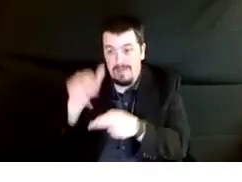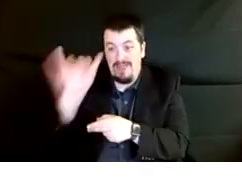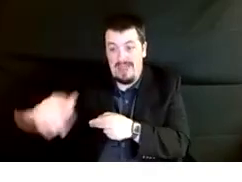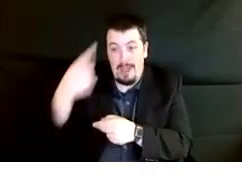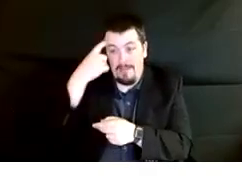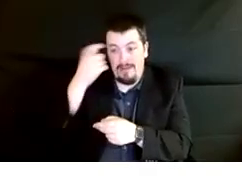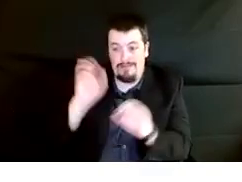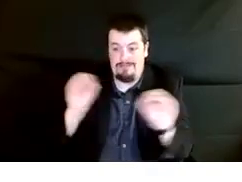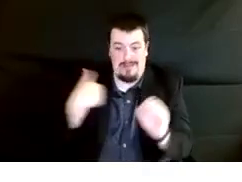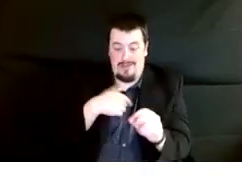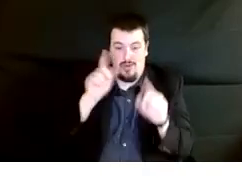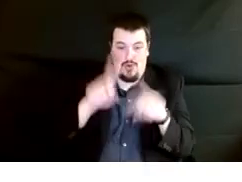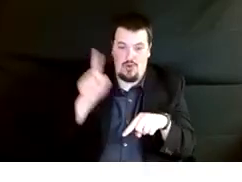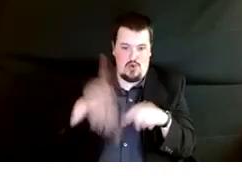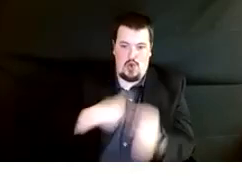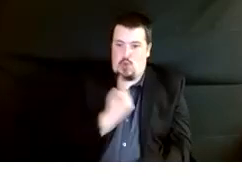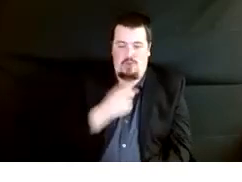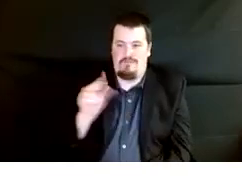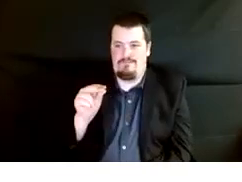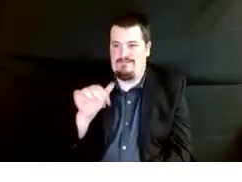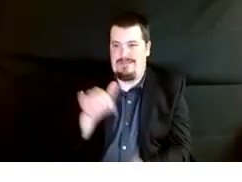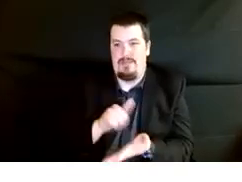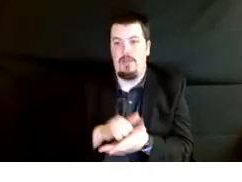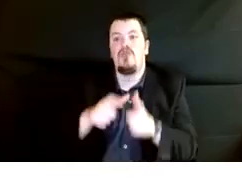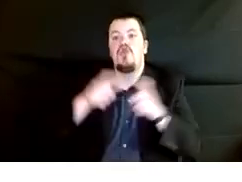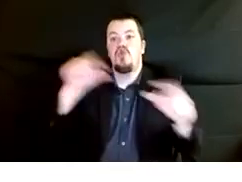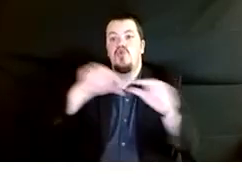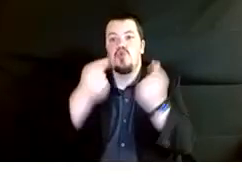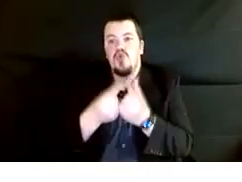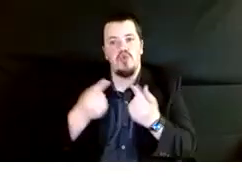could have done it alone it was a huge group effort that has been very successful, thank you